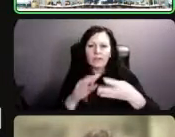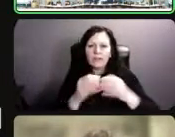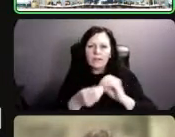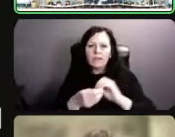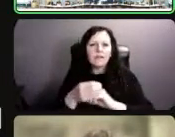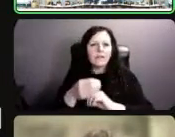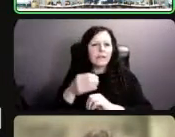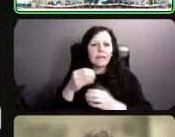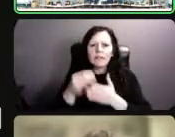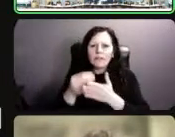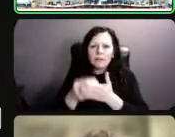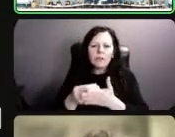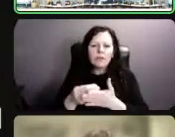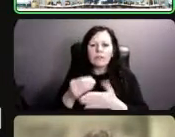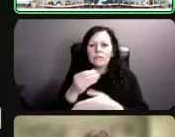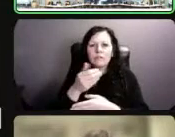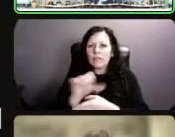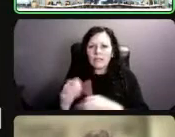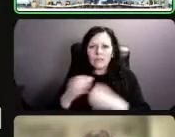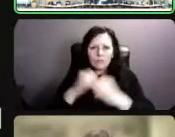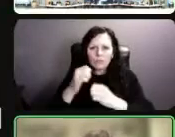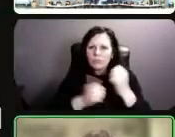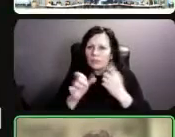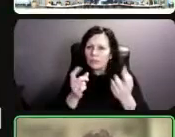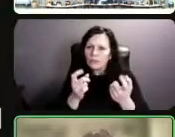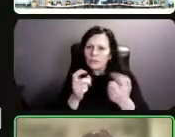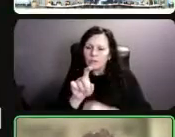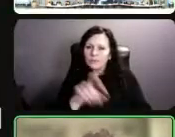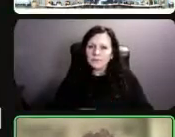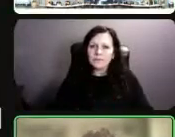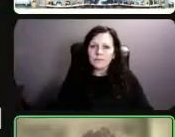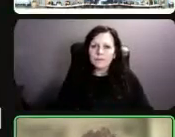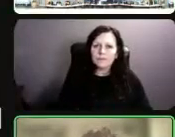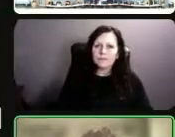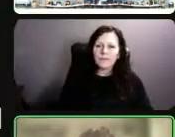UPPER ZERO SLOWDOWN.